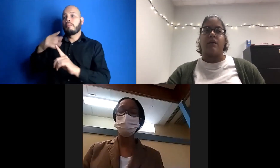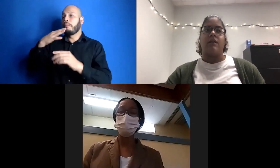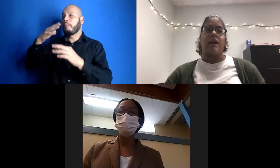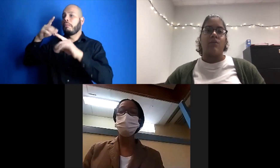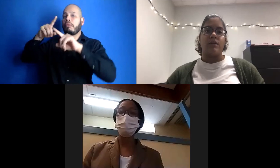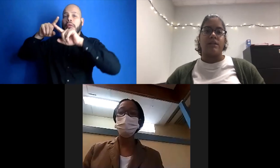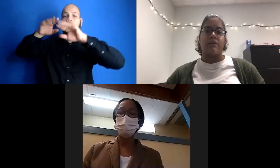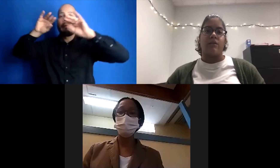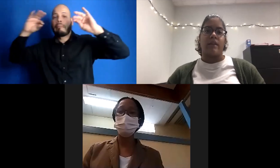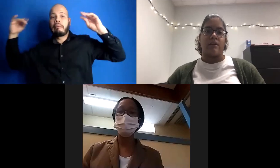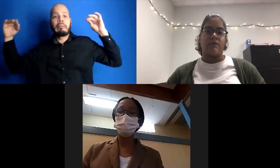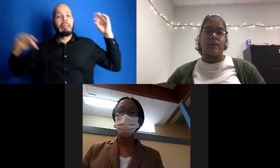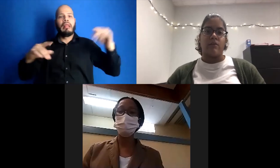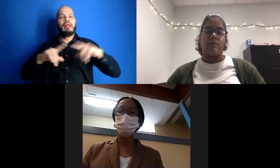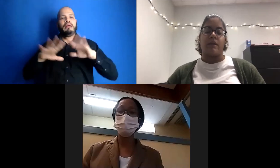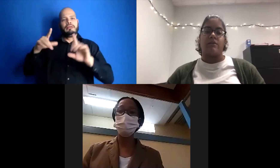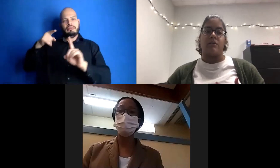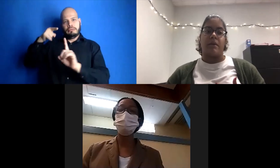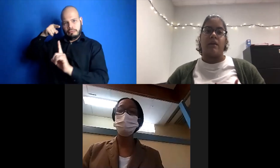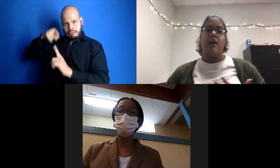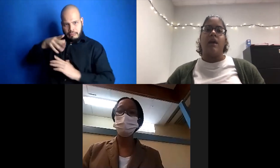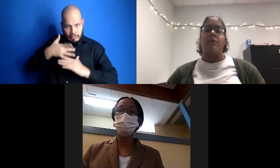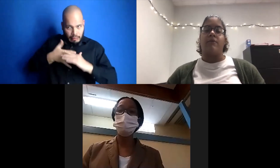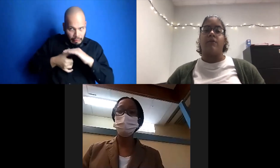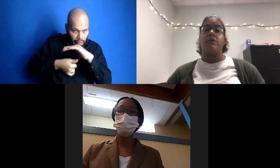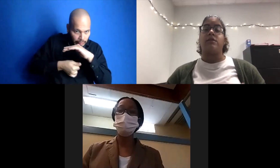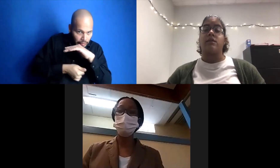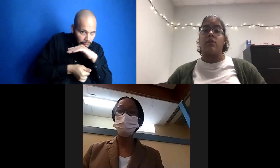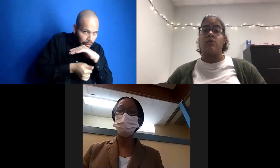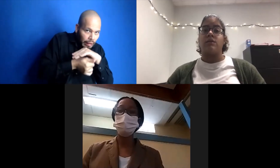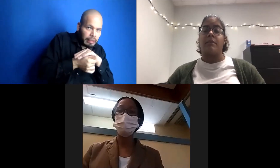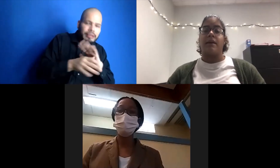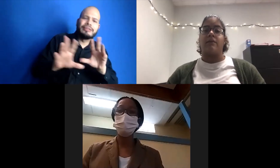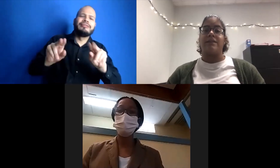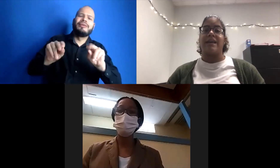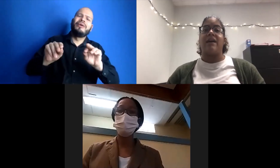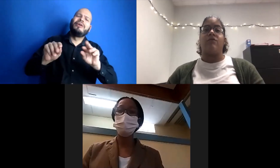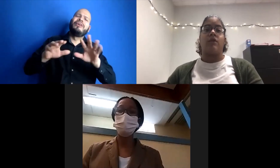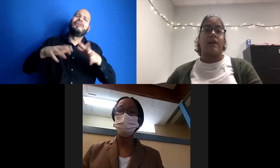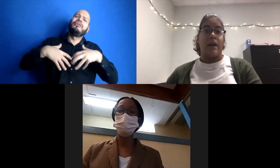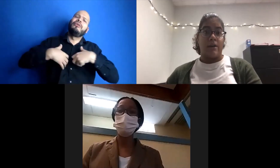everyone's different in that field because of me I prefer to disclose my deafness after I get hired